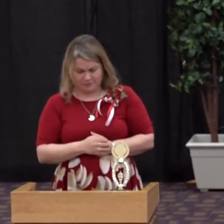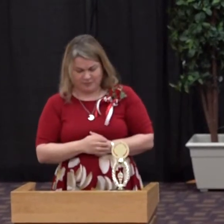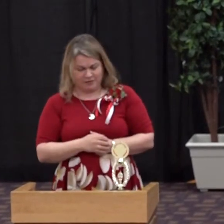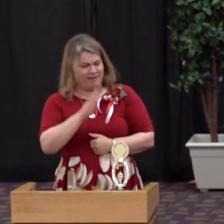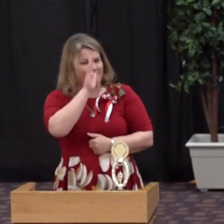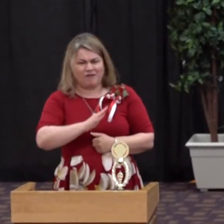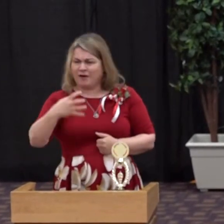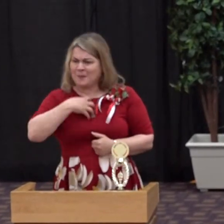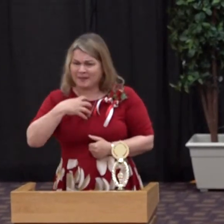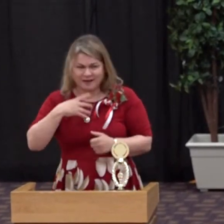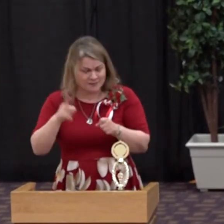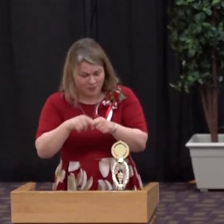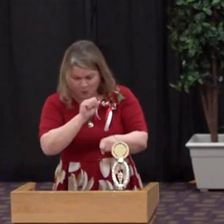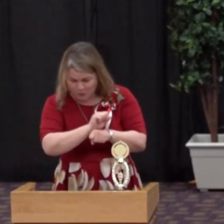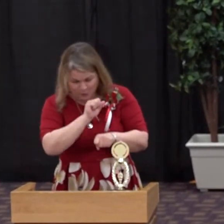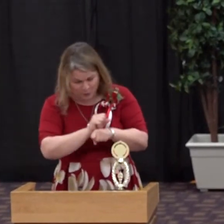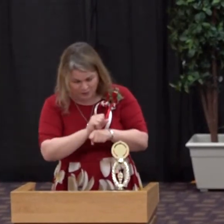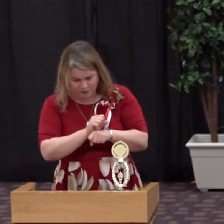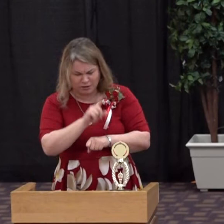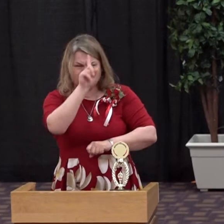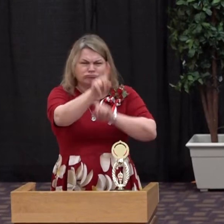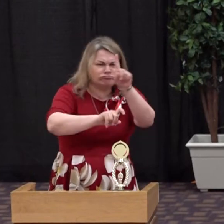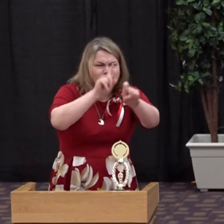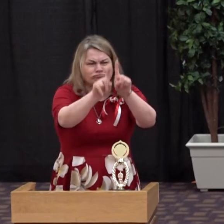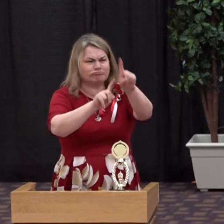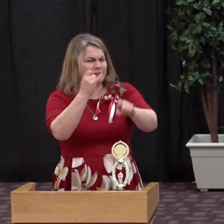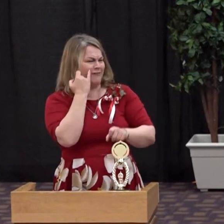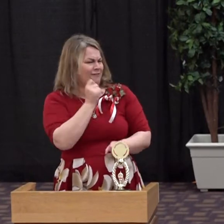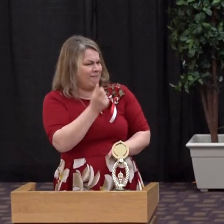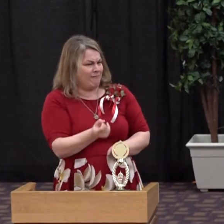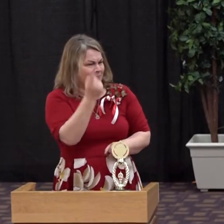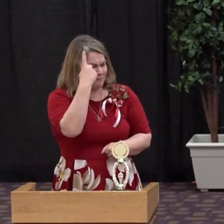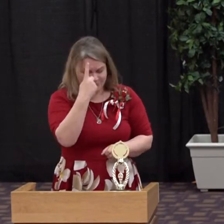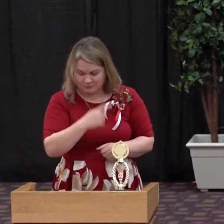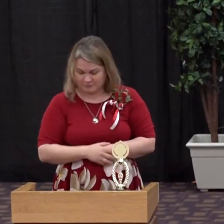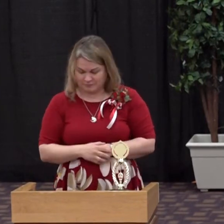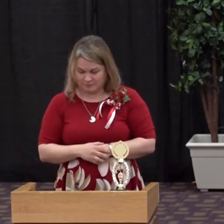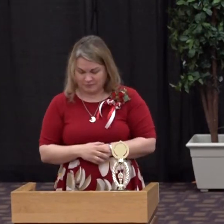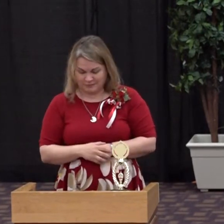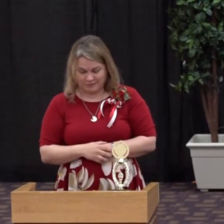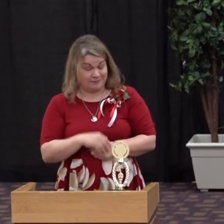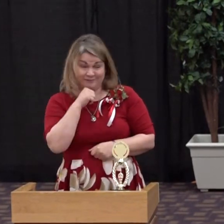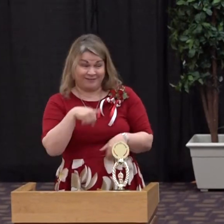They are a hard worker. Never complains about the work. Asking questions if she doesn't understand.